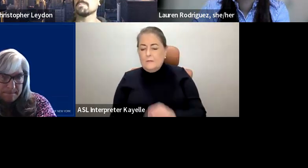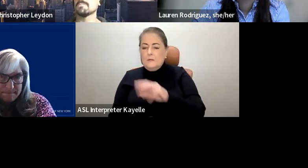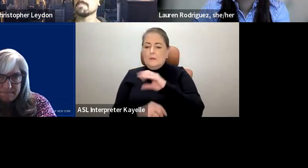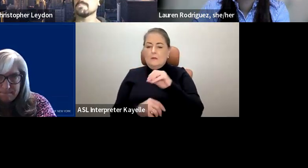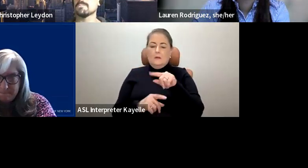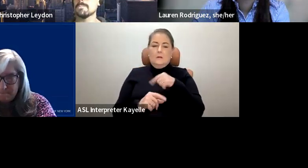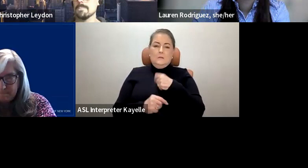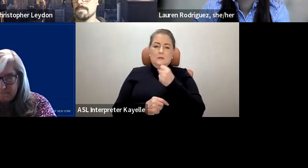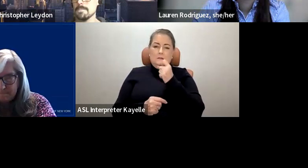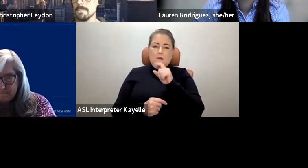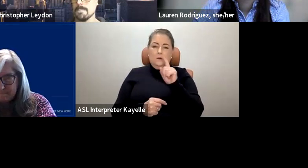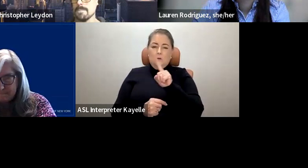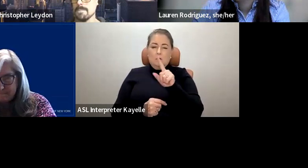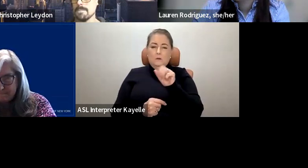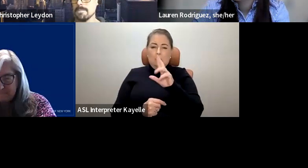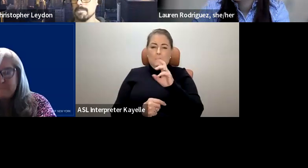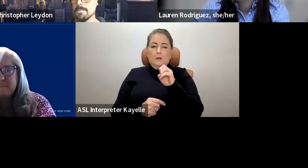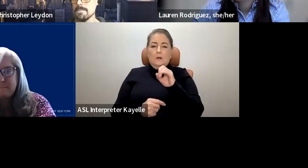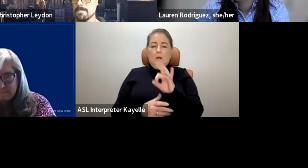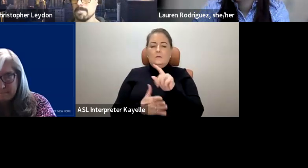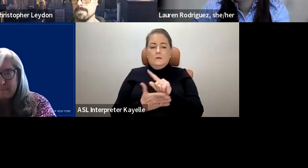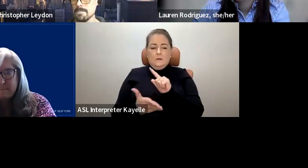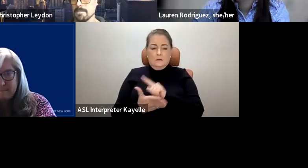where we are in terms of of law. So one of the problems with the